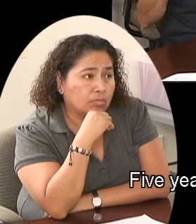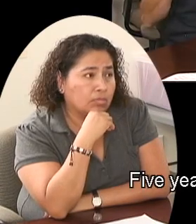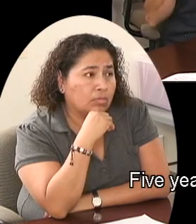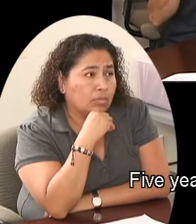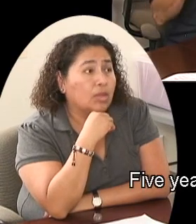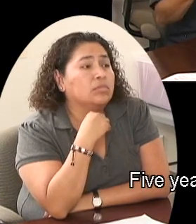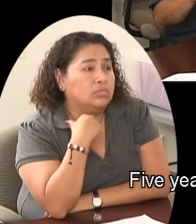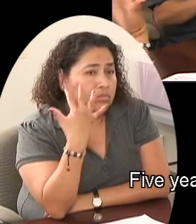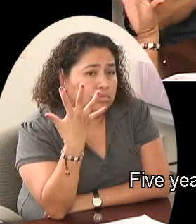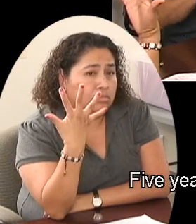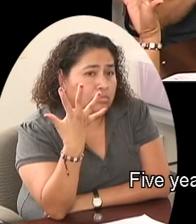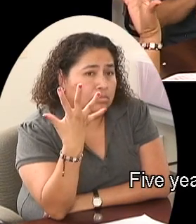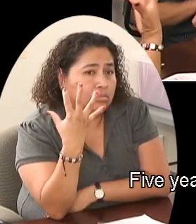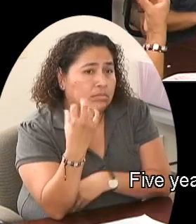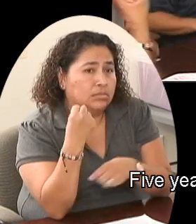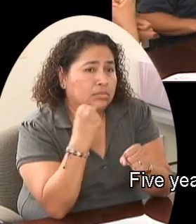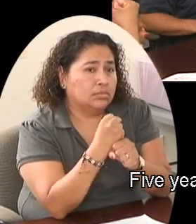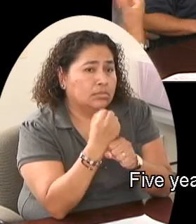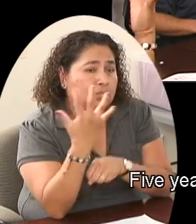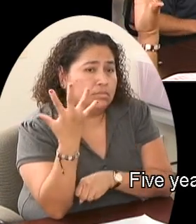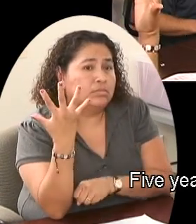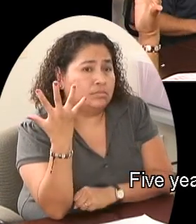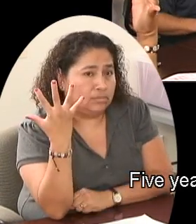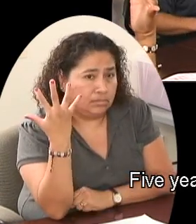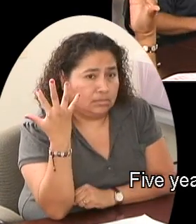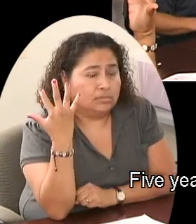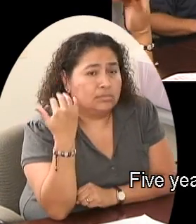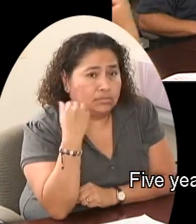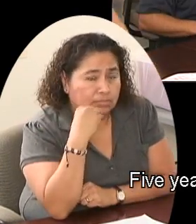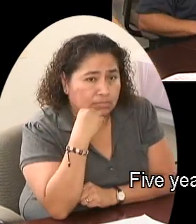Five years. Okay, fine.